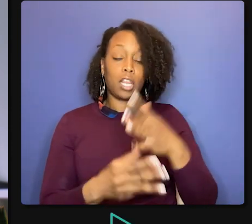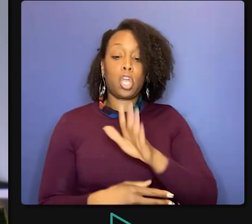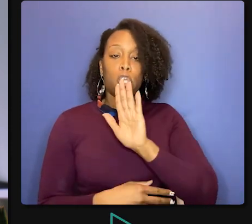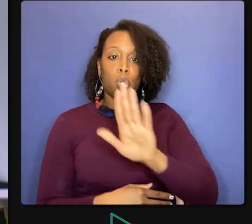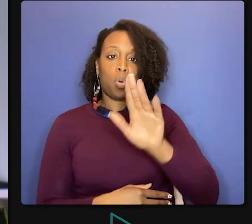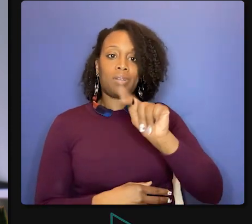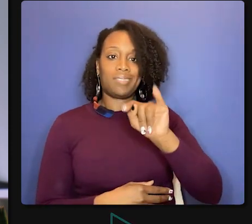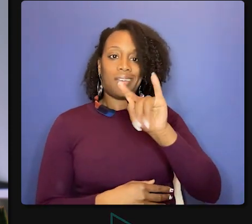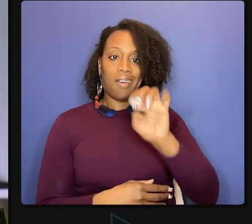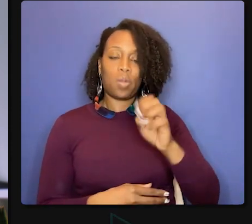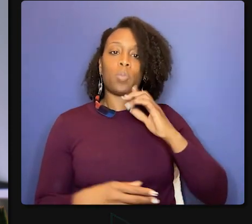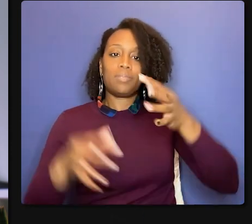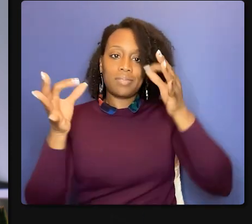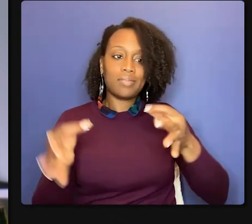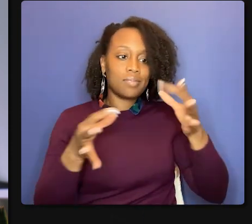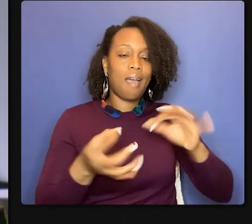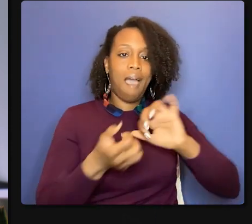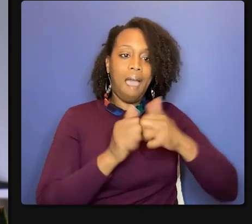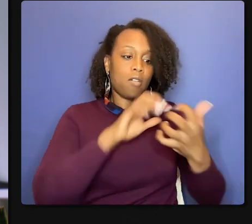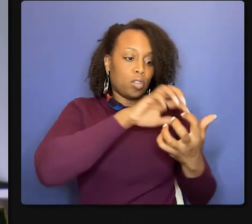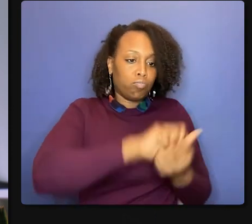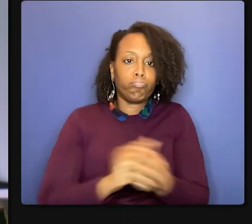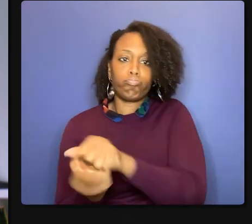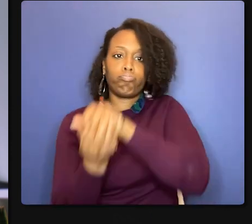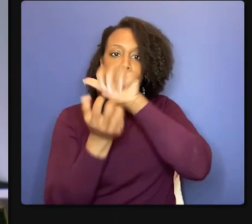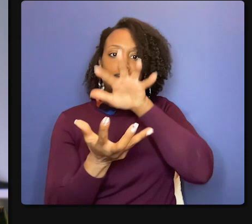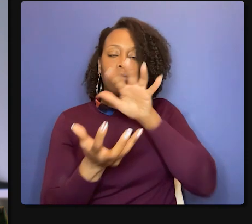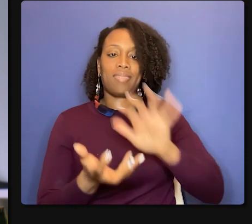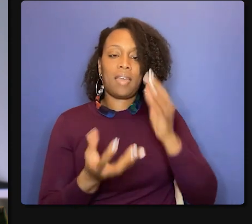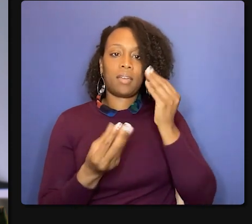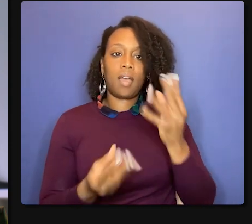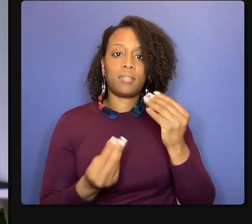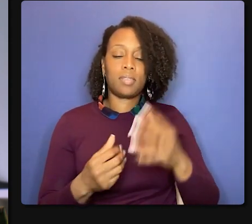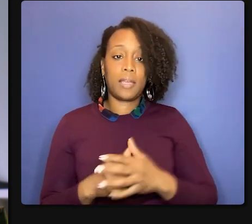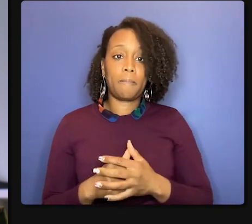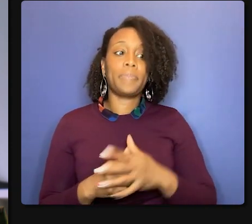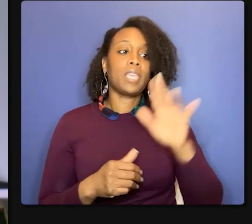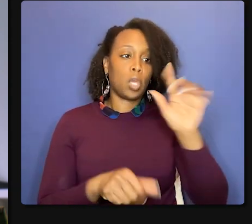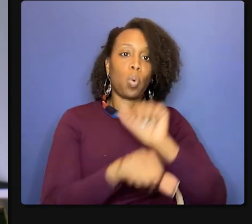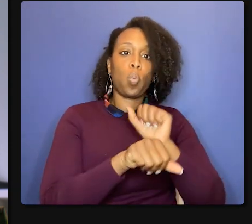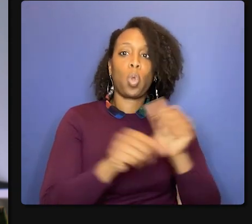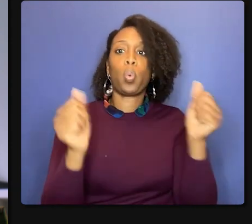It's your title that will choose how to decompress this content. And it will work with your title